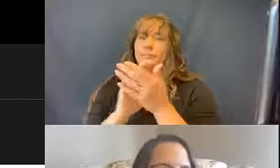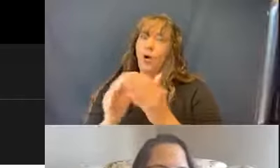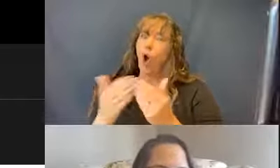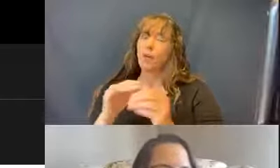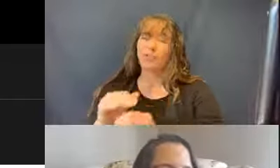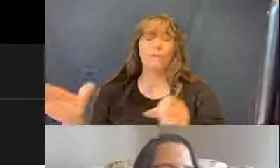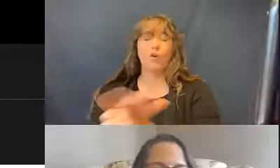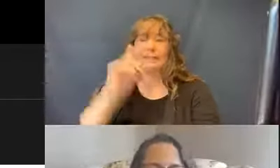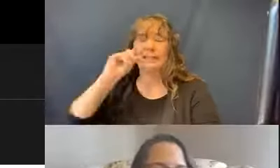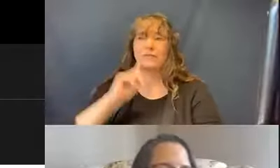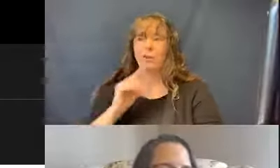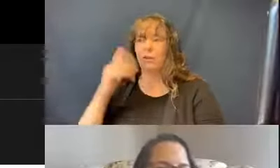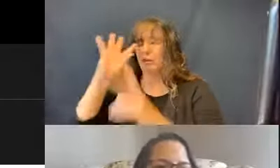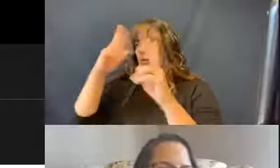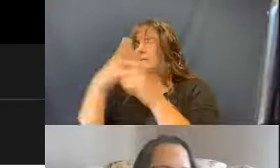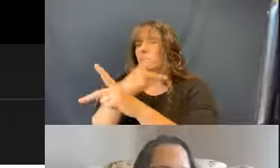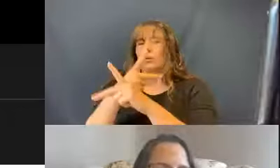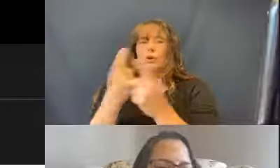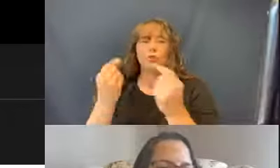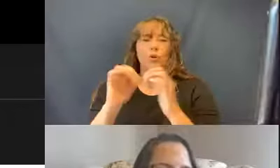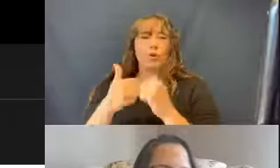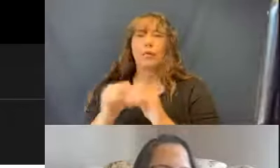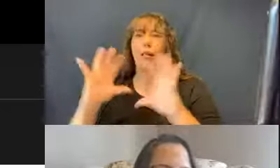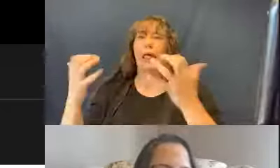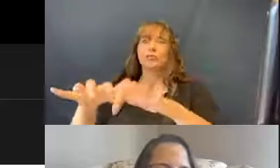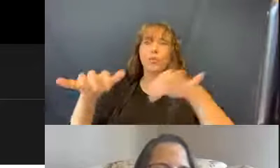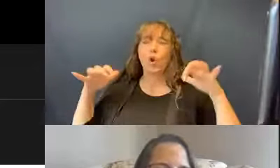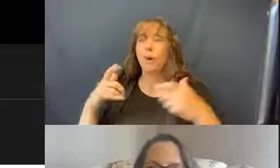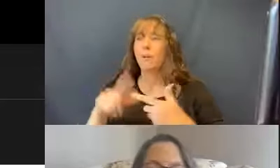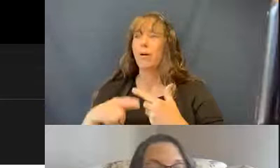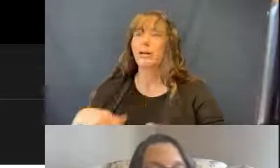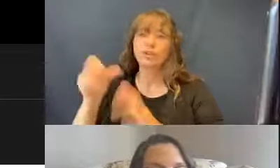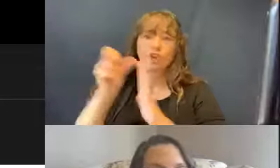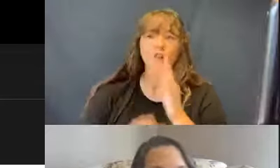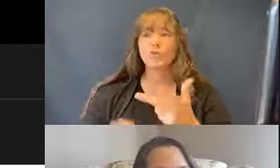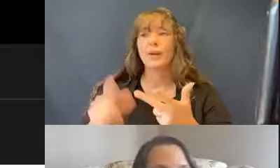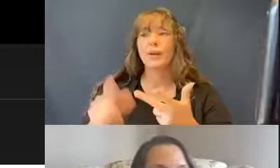classrooms, surgery? How am I going to use a stethoscope? Starting to contact the disability